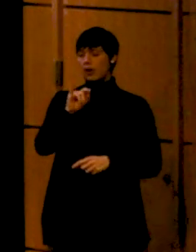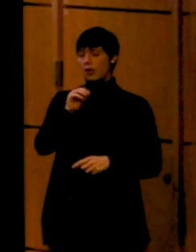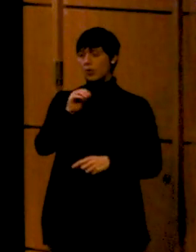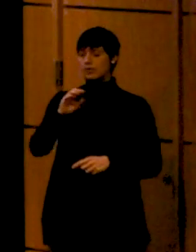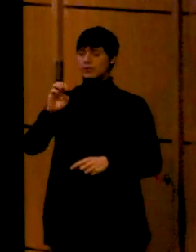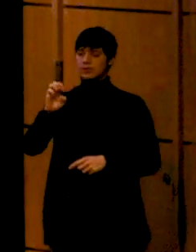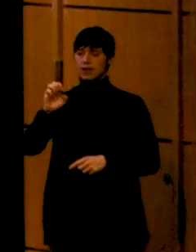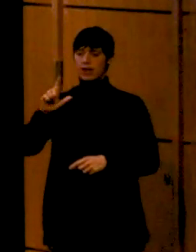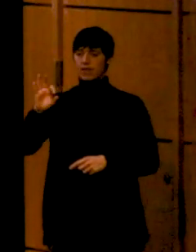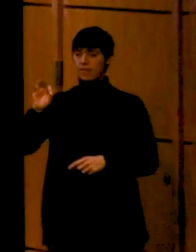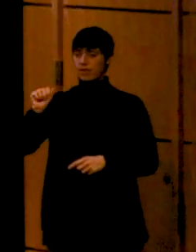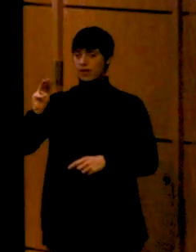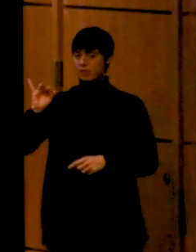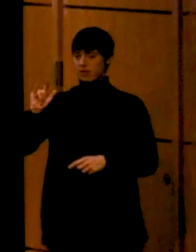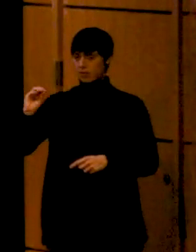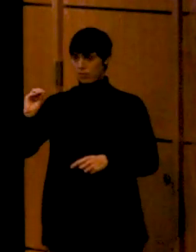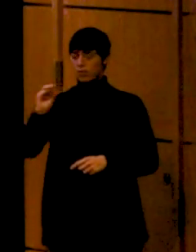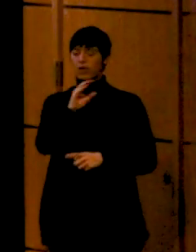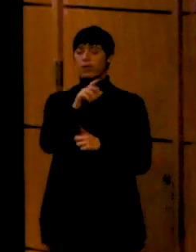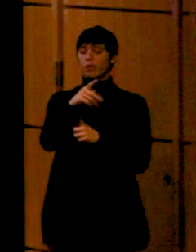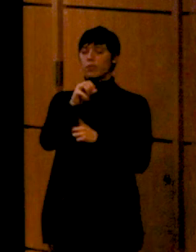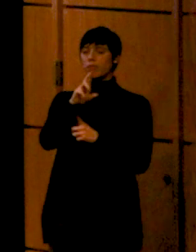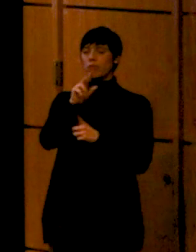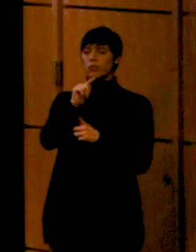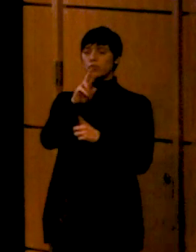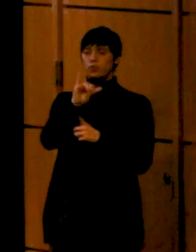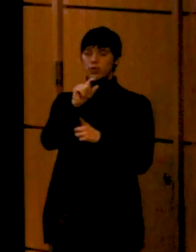Diriksen's "Portrait of Infanta María Ana de Austria".